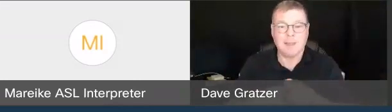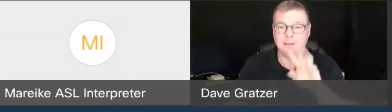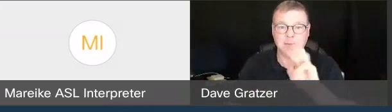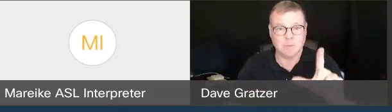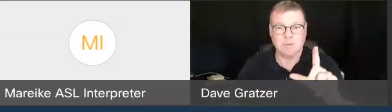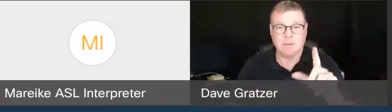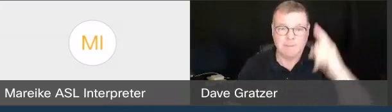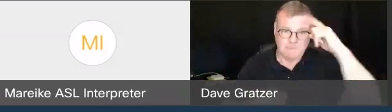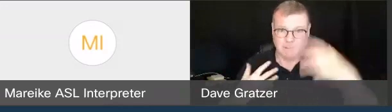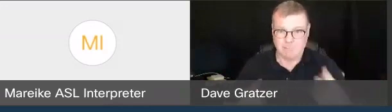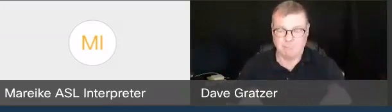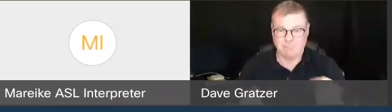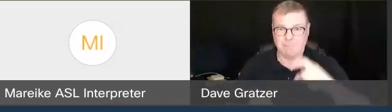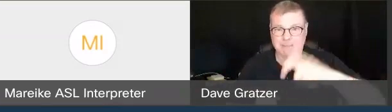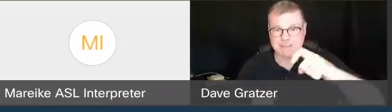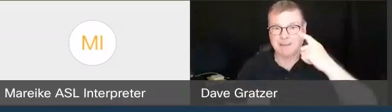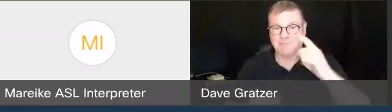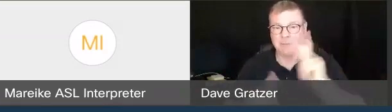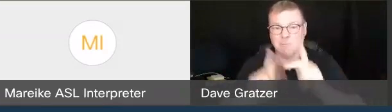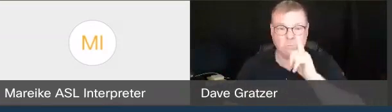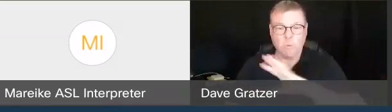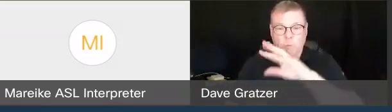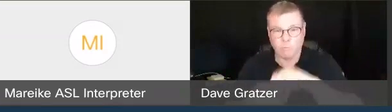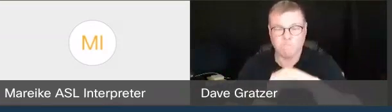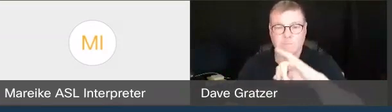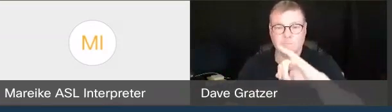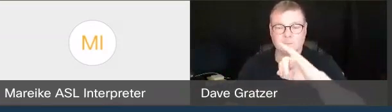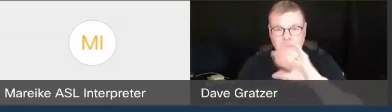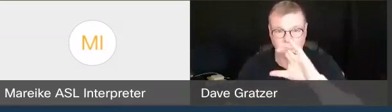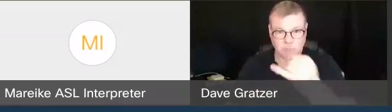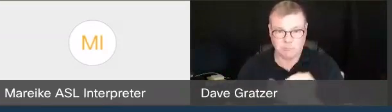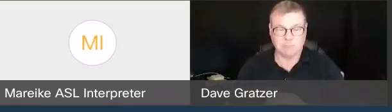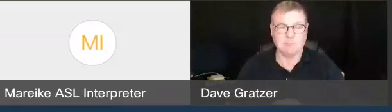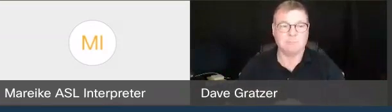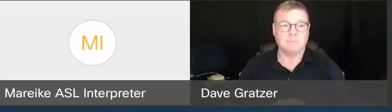mental health needs, for those who are justice involved and you'll notice of course mental health